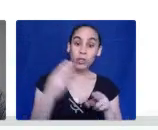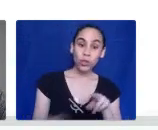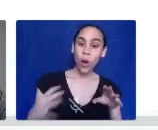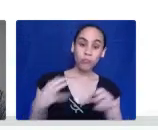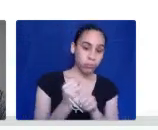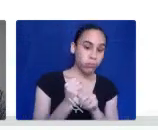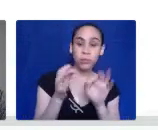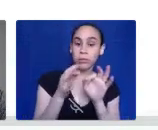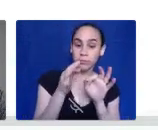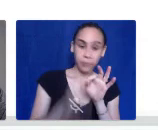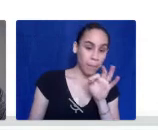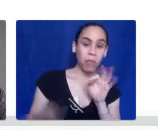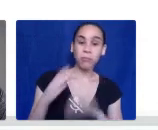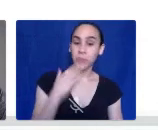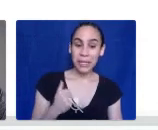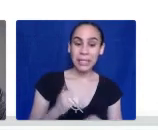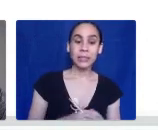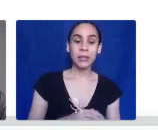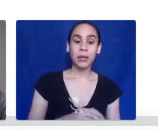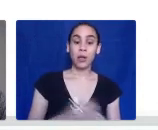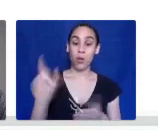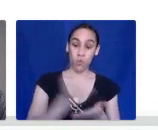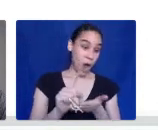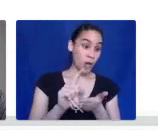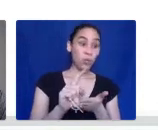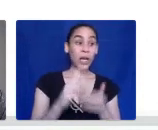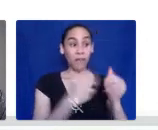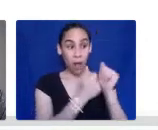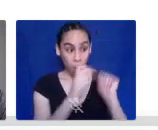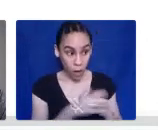follow up one week later if you don't hear back follow up another week later move on